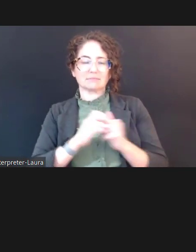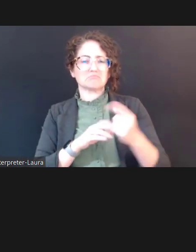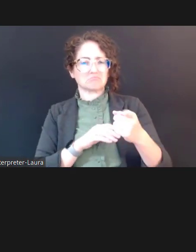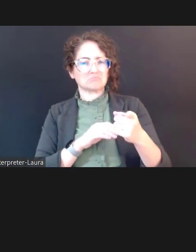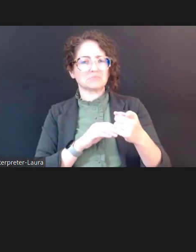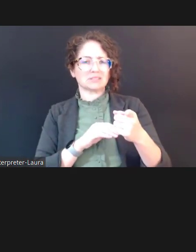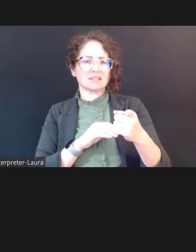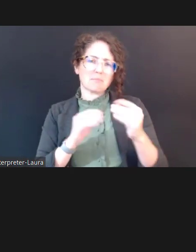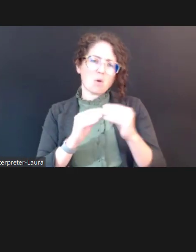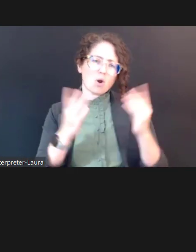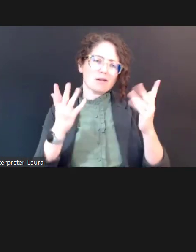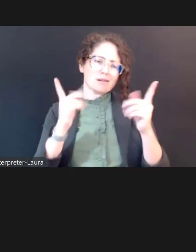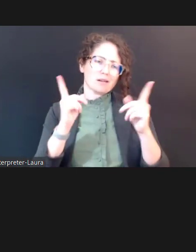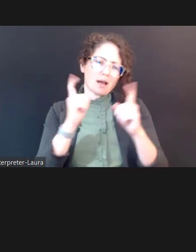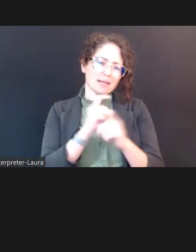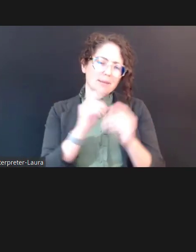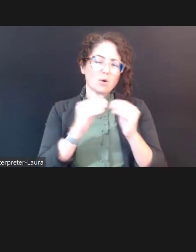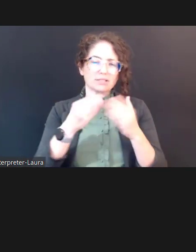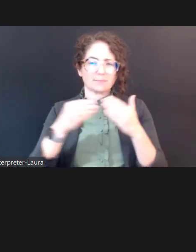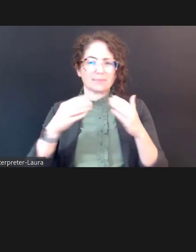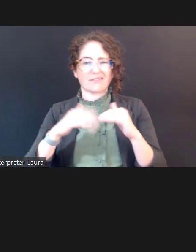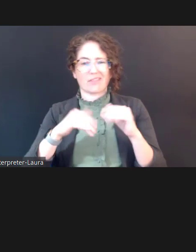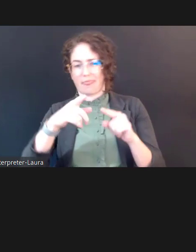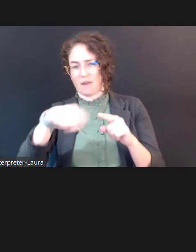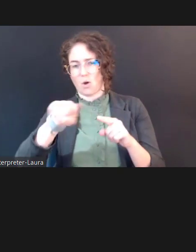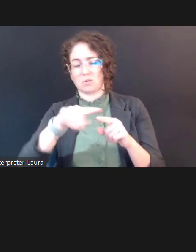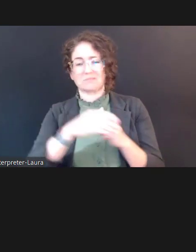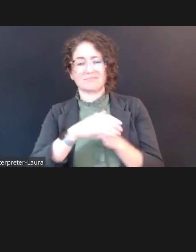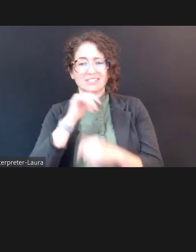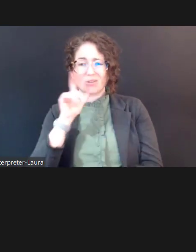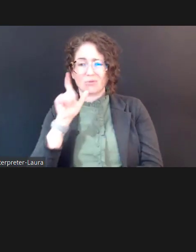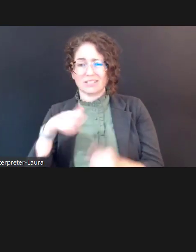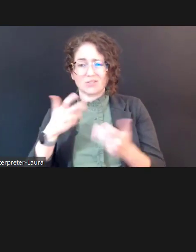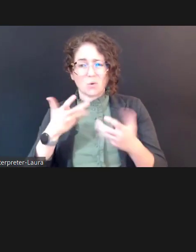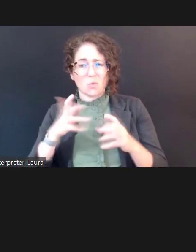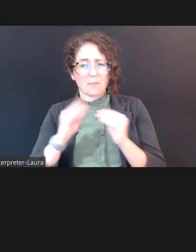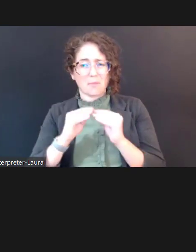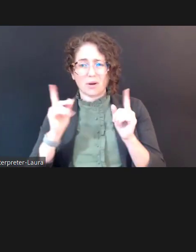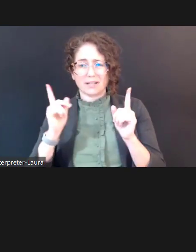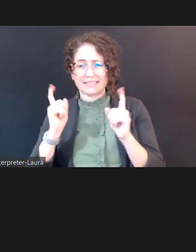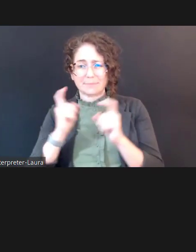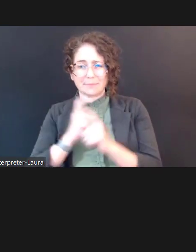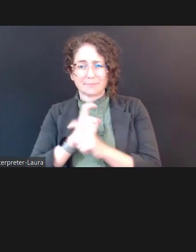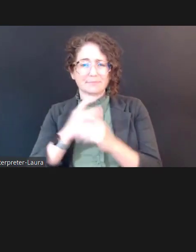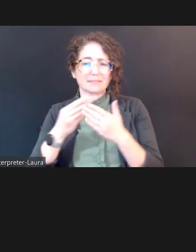You don't need or want the more expensive or complicated models.